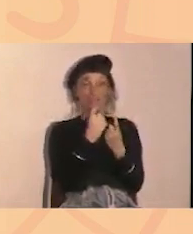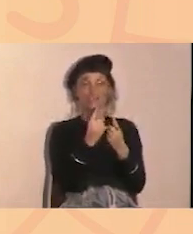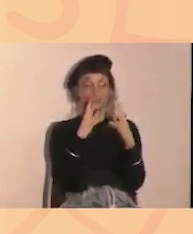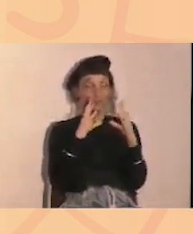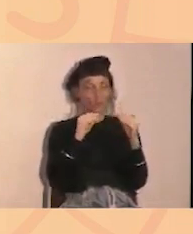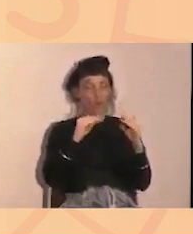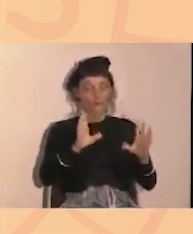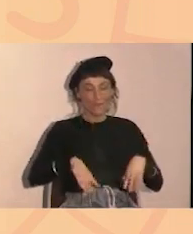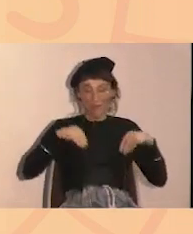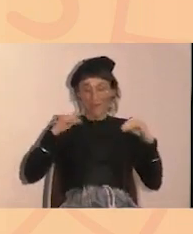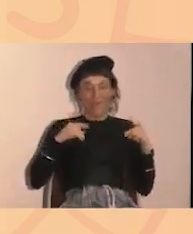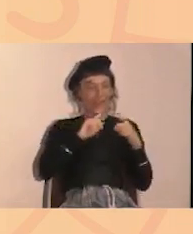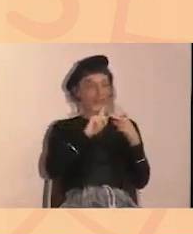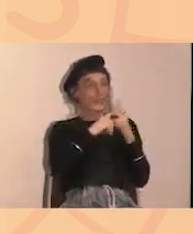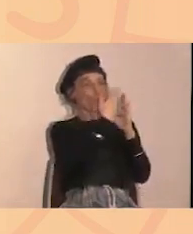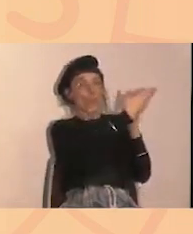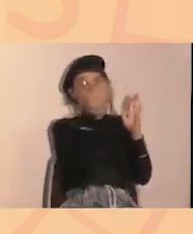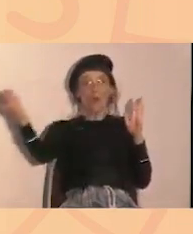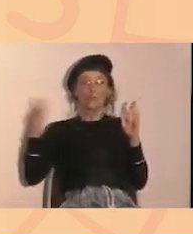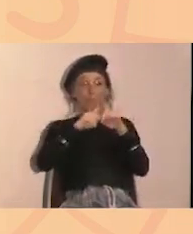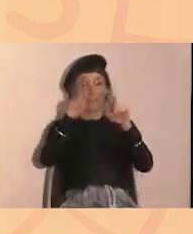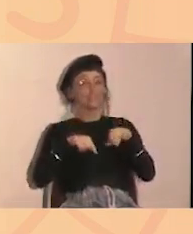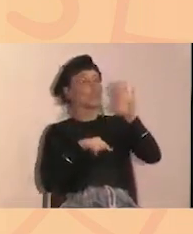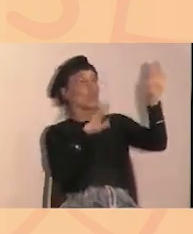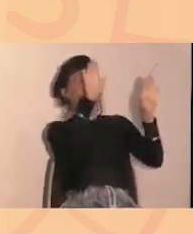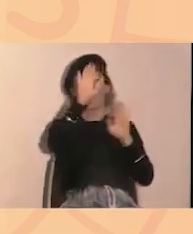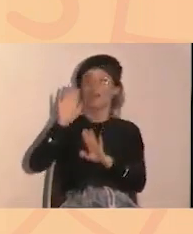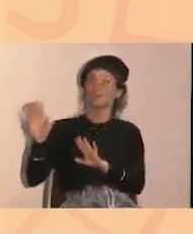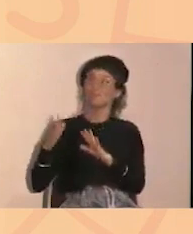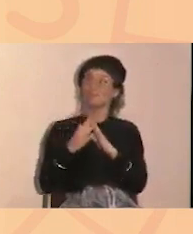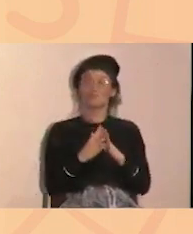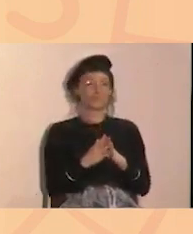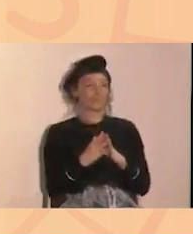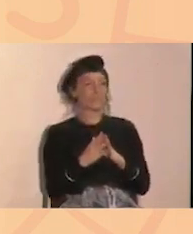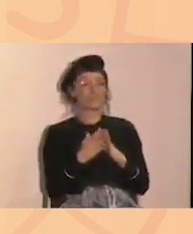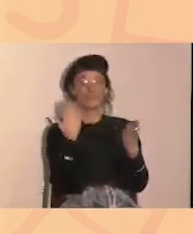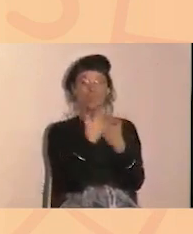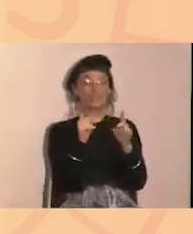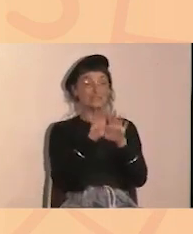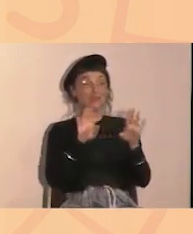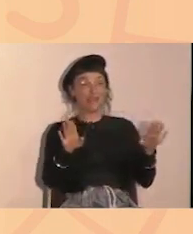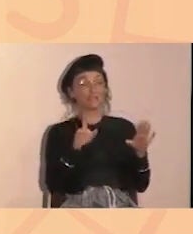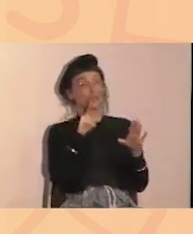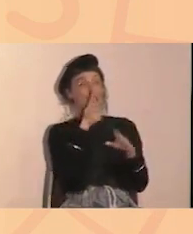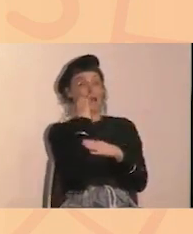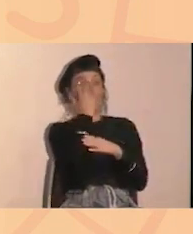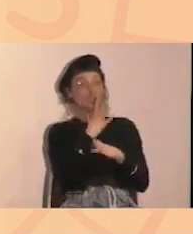that adorn kind of almost every kind of Ngaanyatjarra person during even summer, you know, through the desert.